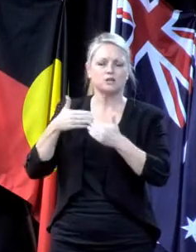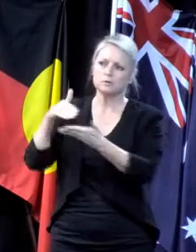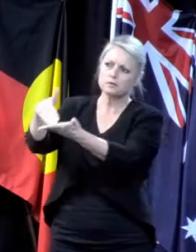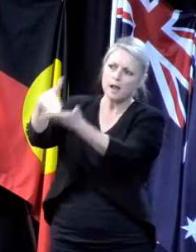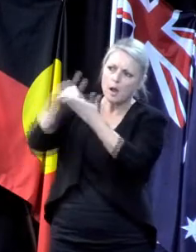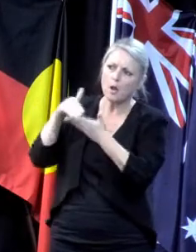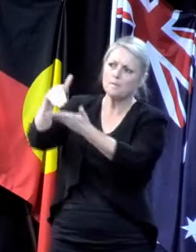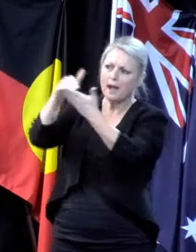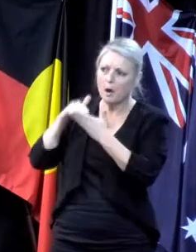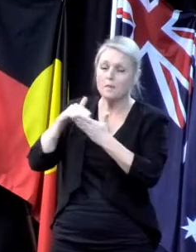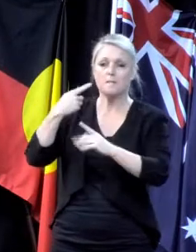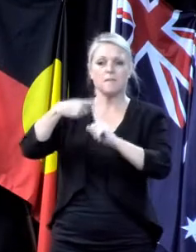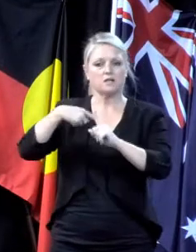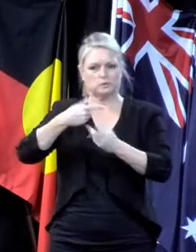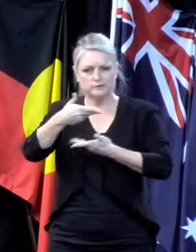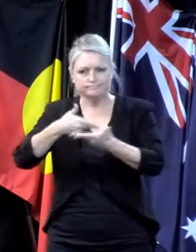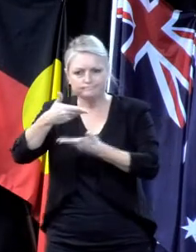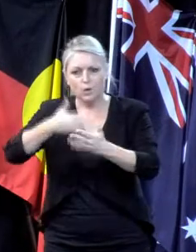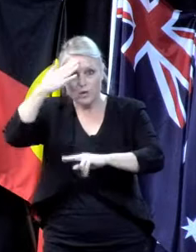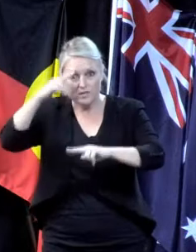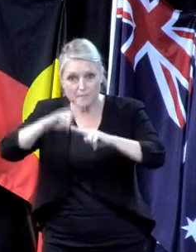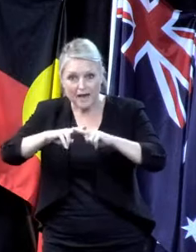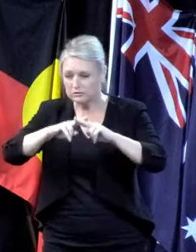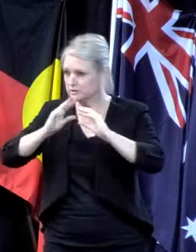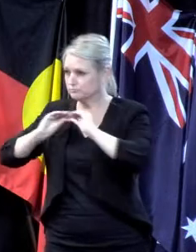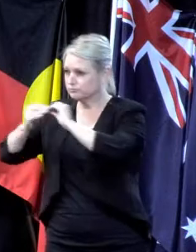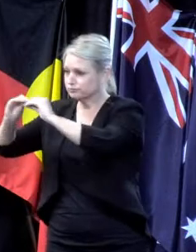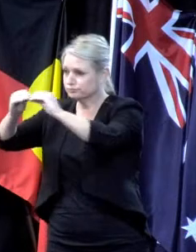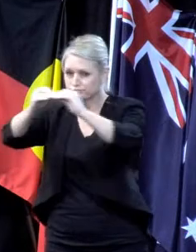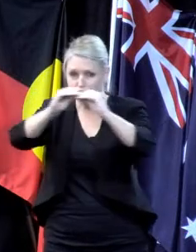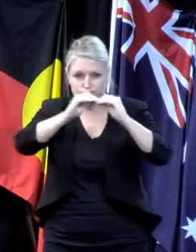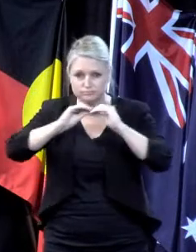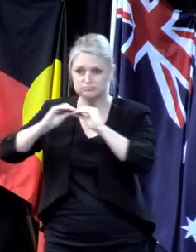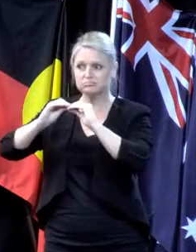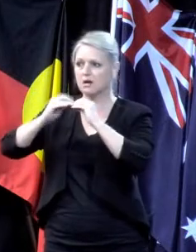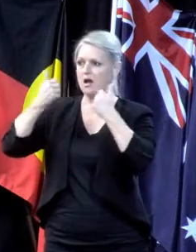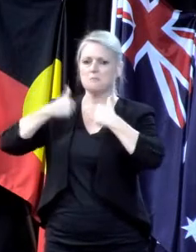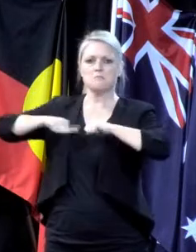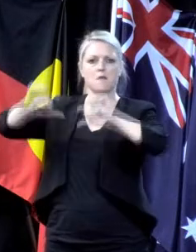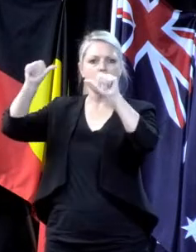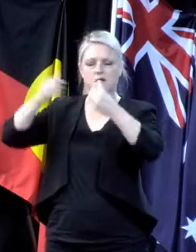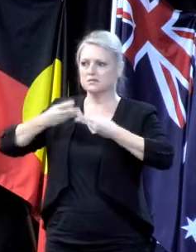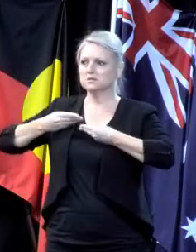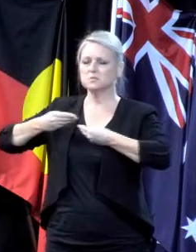with this young person. This young person's life, last year, was one where she,